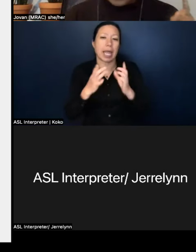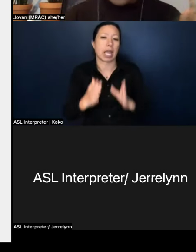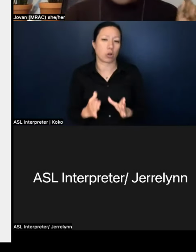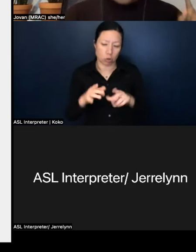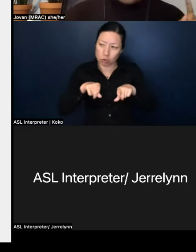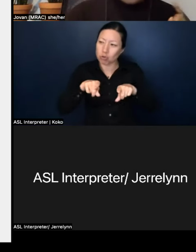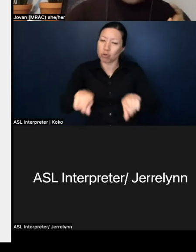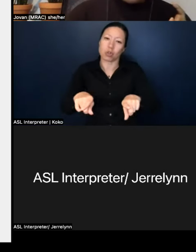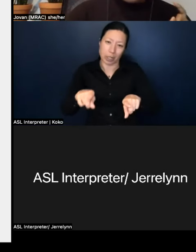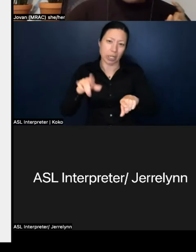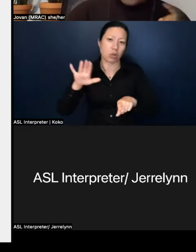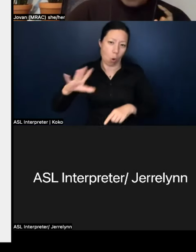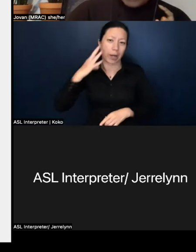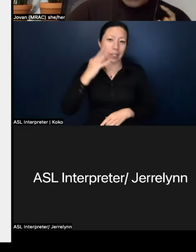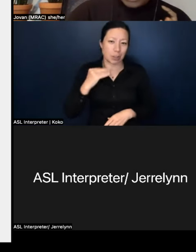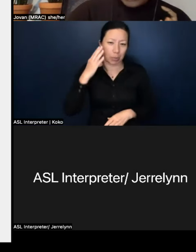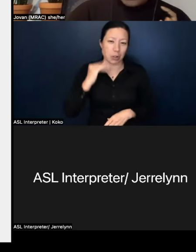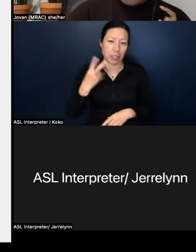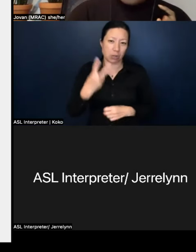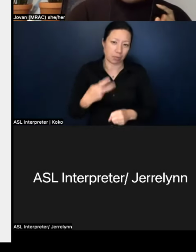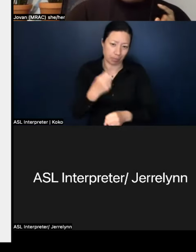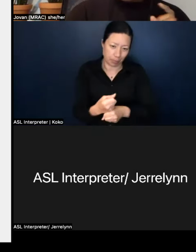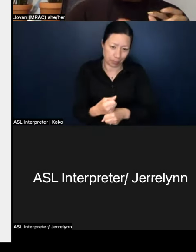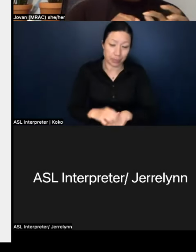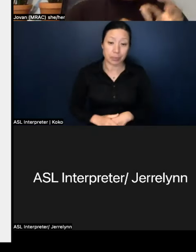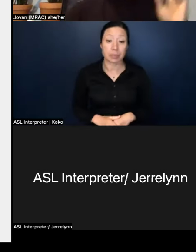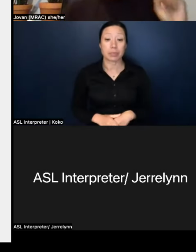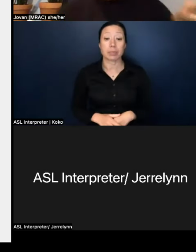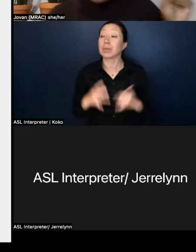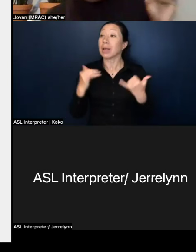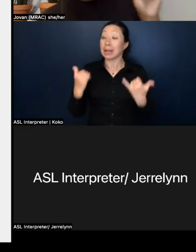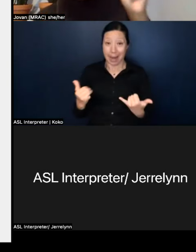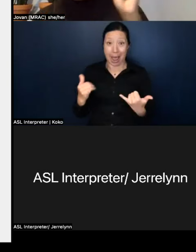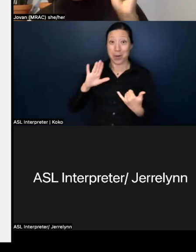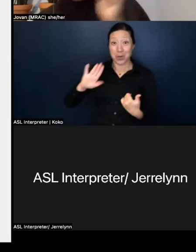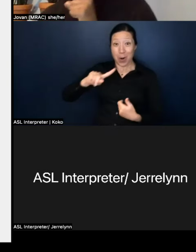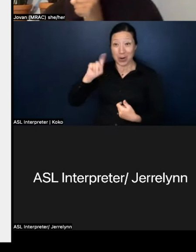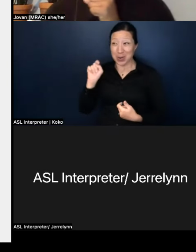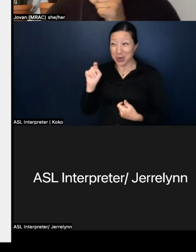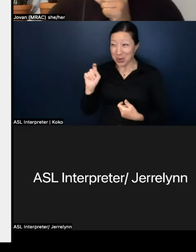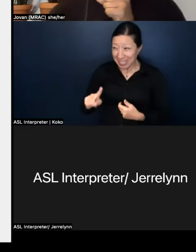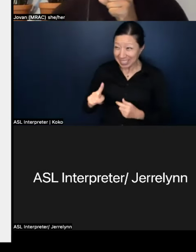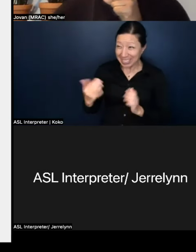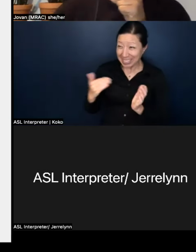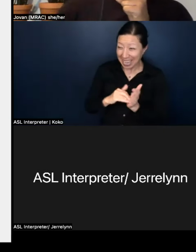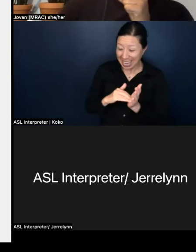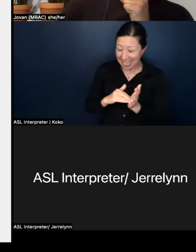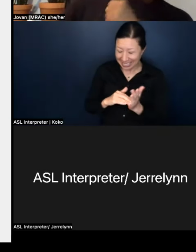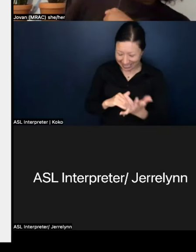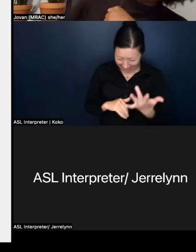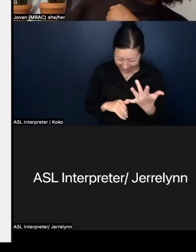Okay, now to go to your question, which... Remind me what it was. (Jovan chuckles) Sorry.